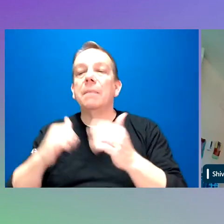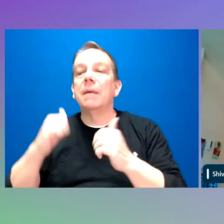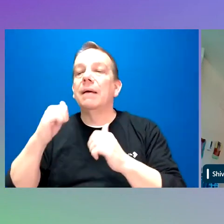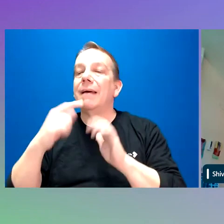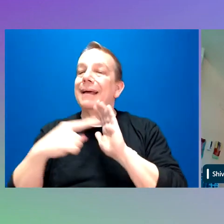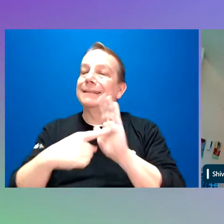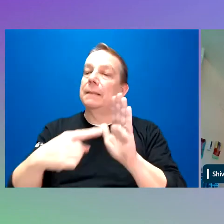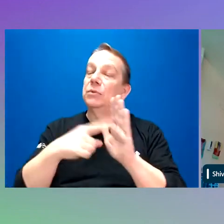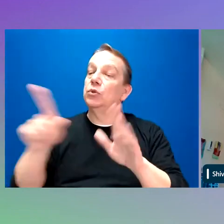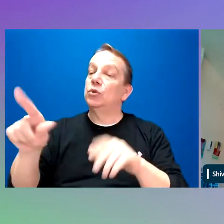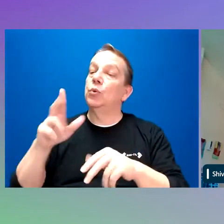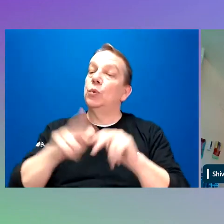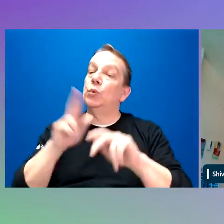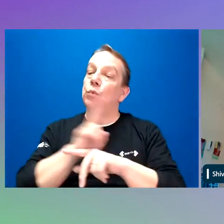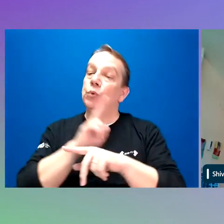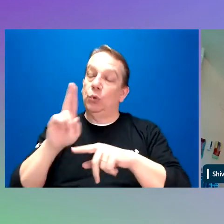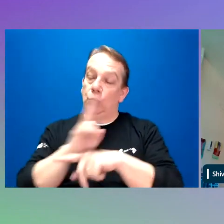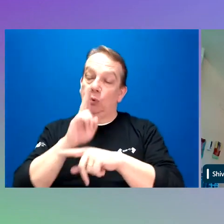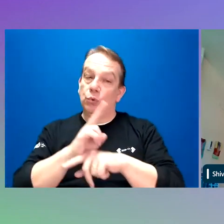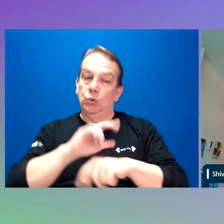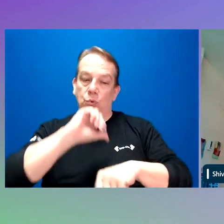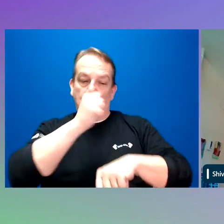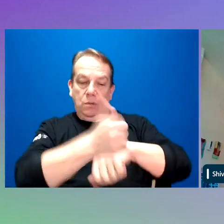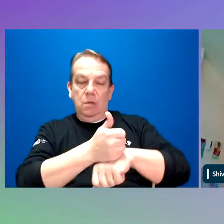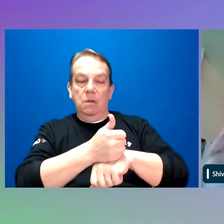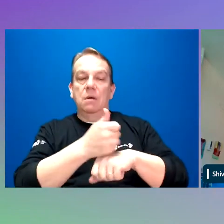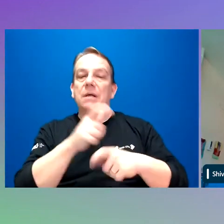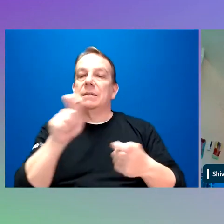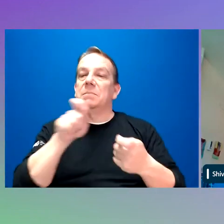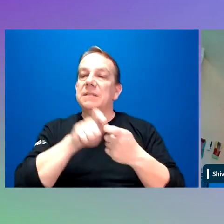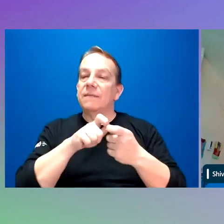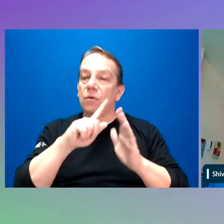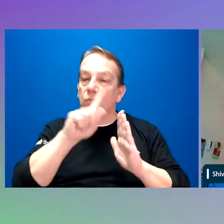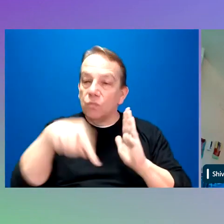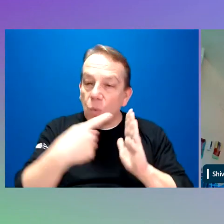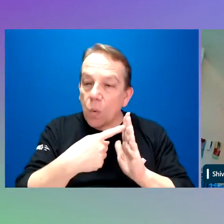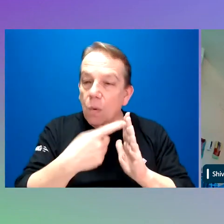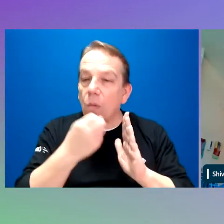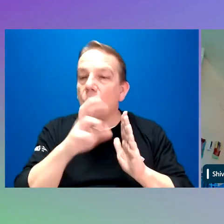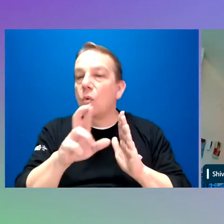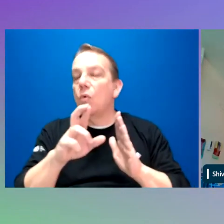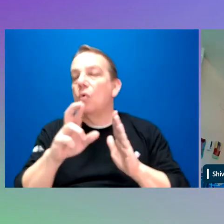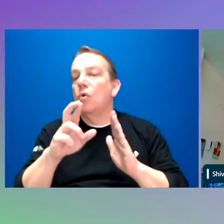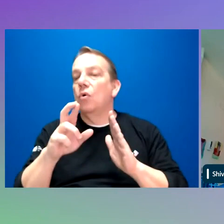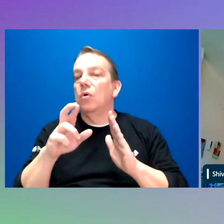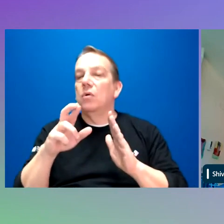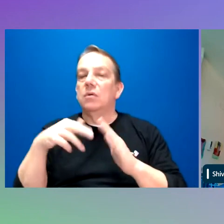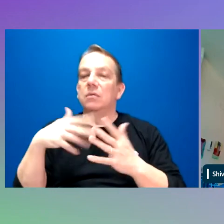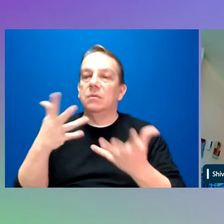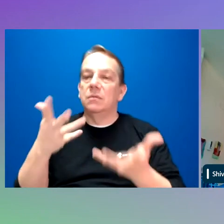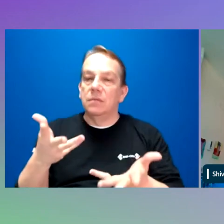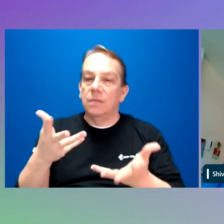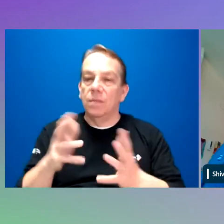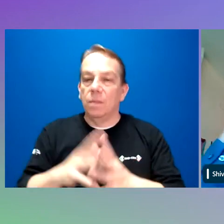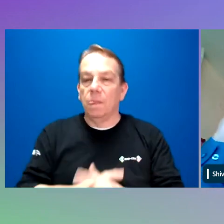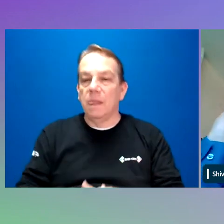and how you put those together with the source. Can you read that one more